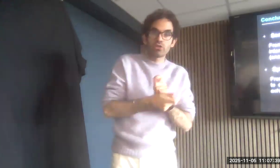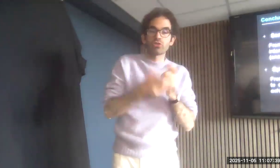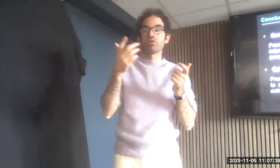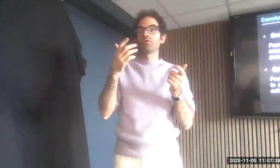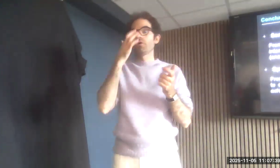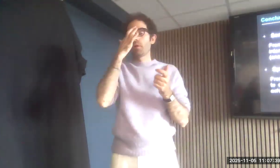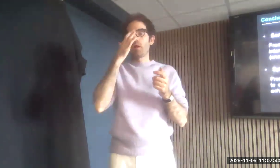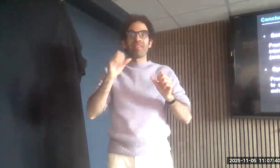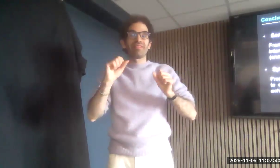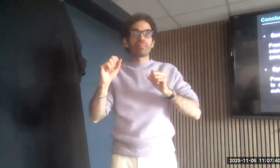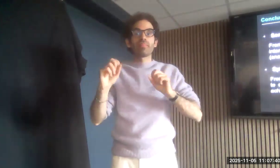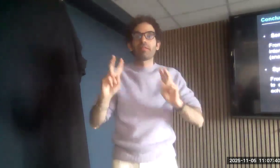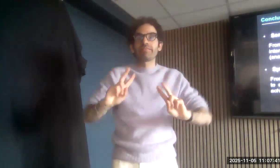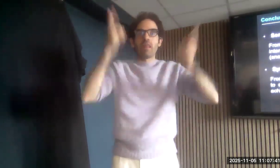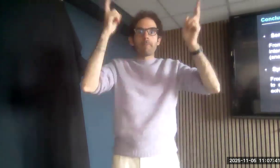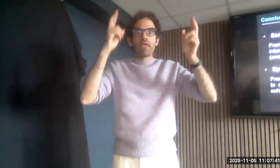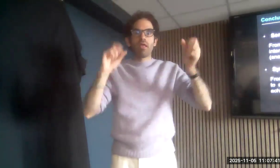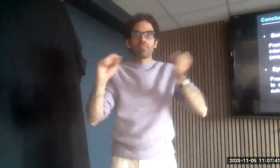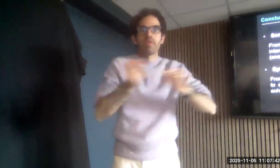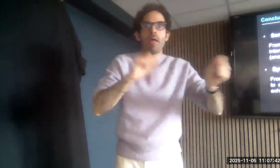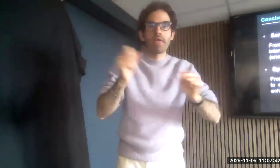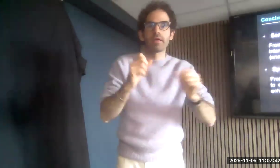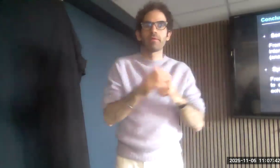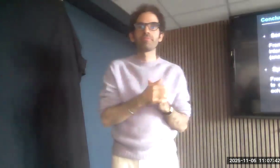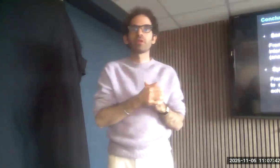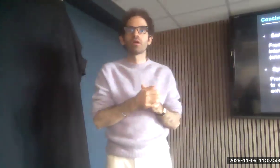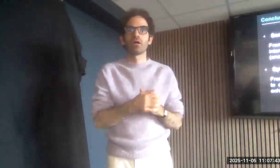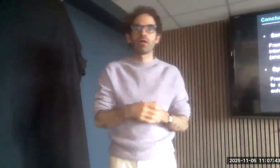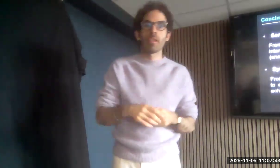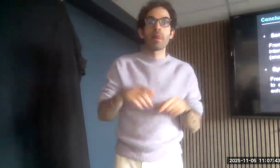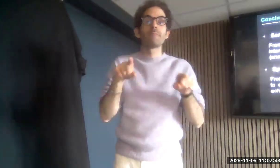state changes internal changes, etc.